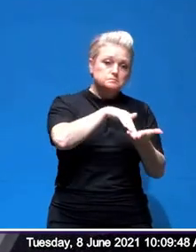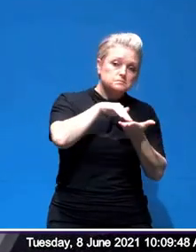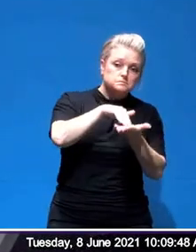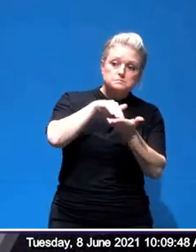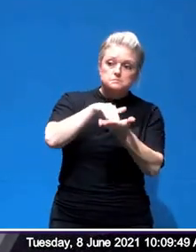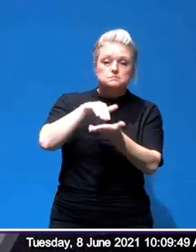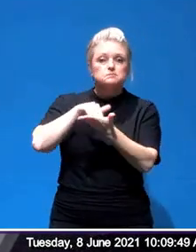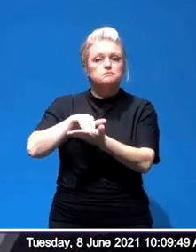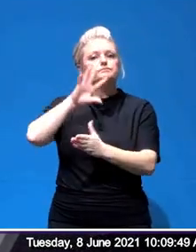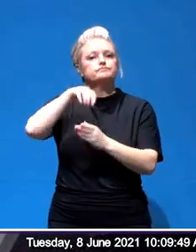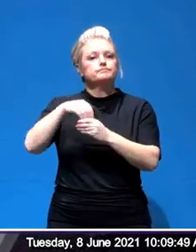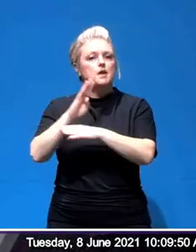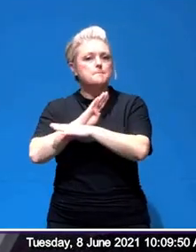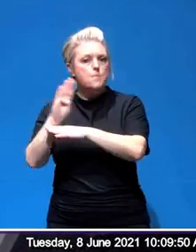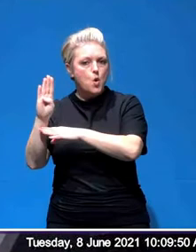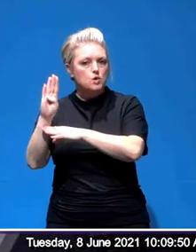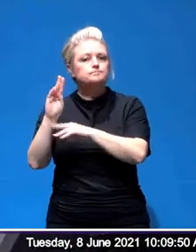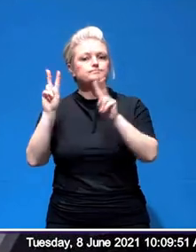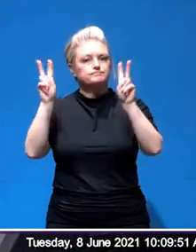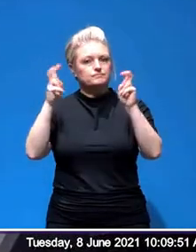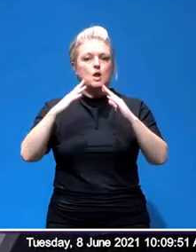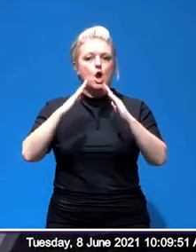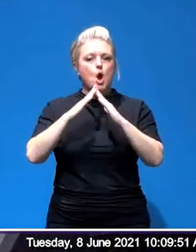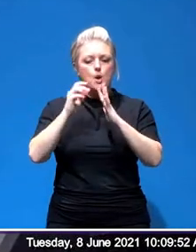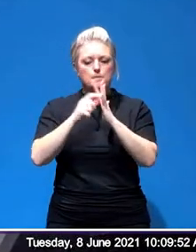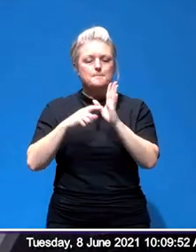board of HomePlace, an organisation that provides accommodation and lifestyle